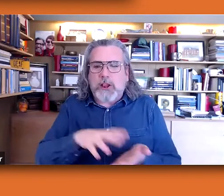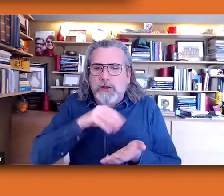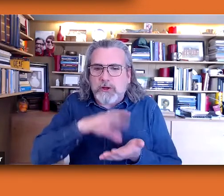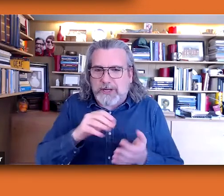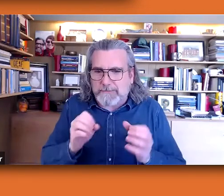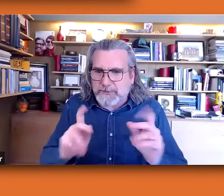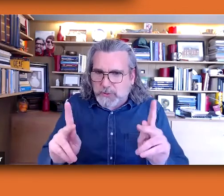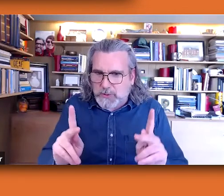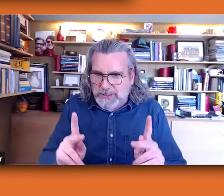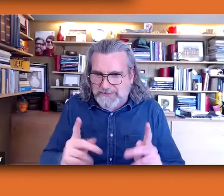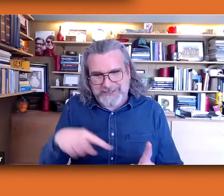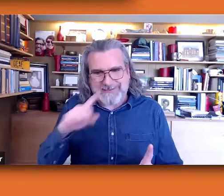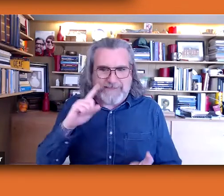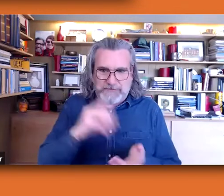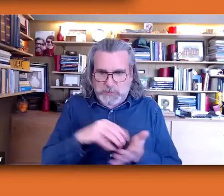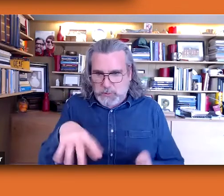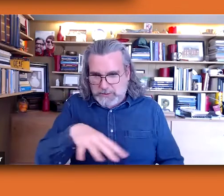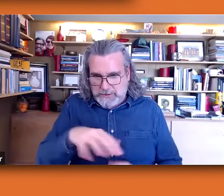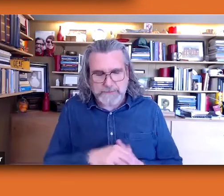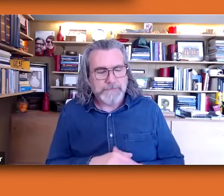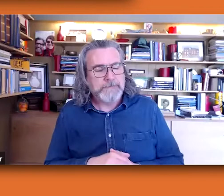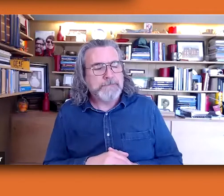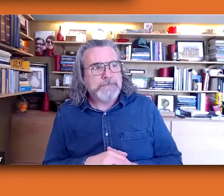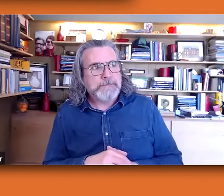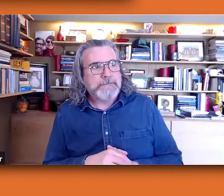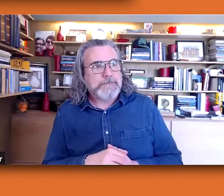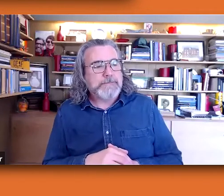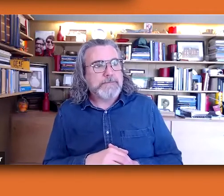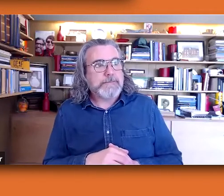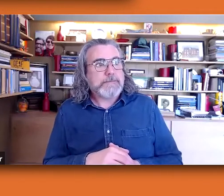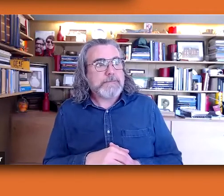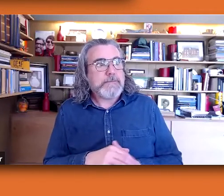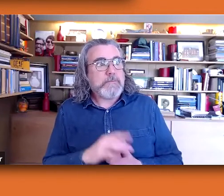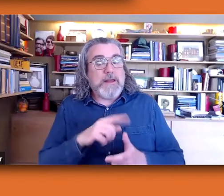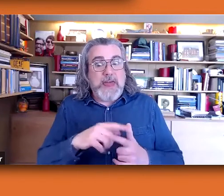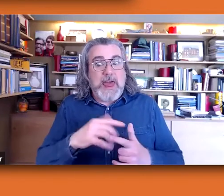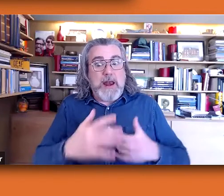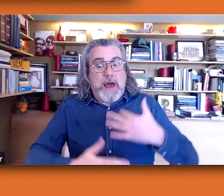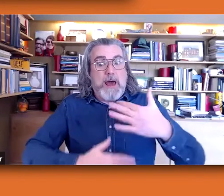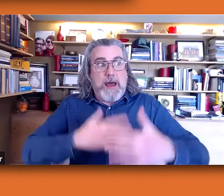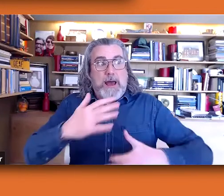And that created learning opportunities for students and especially for deaf students.